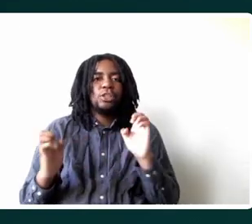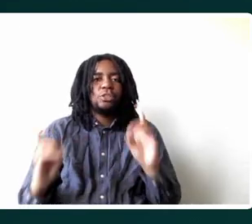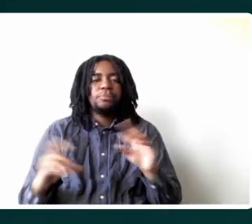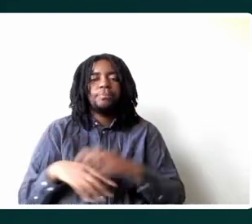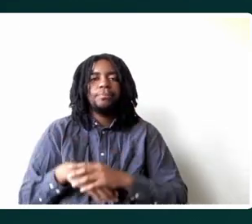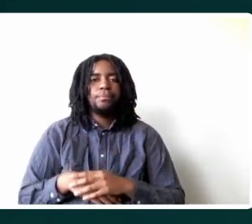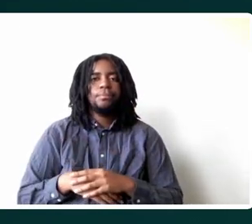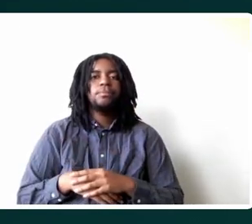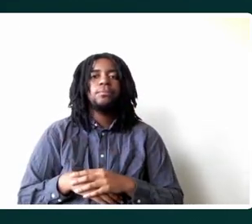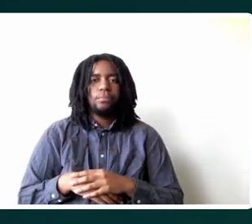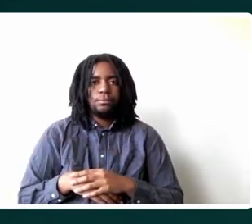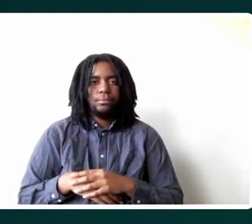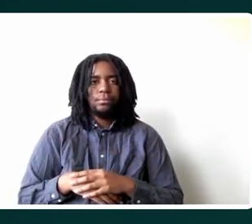Elizabeth Dale-Deines: There are so many incredible